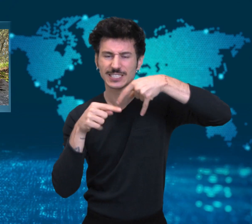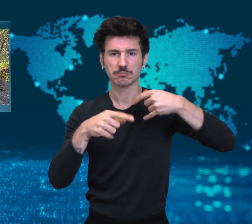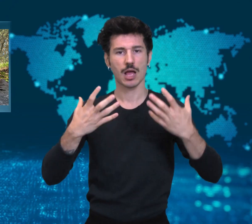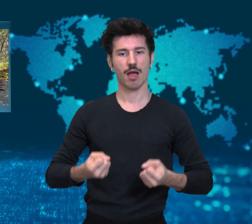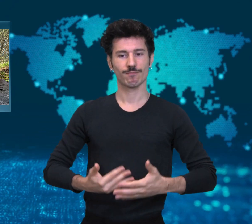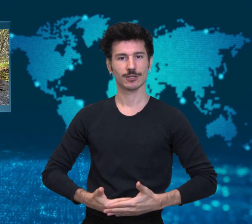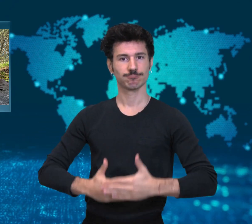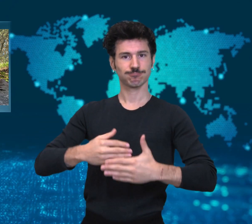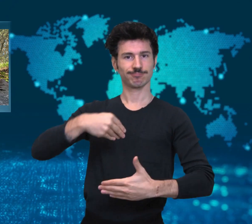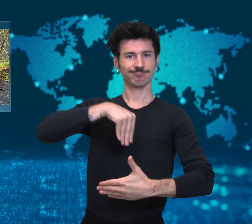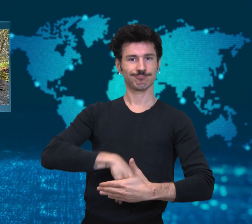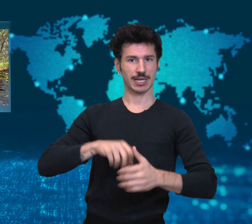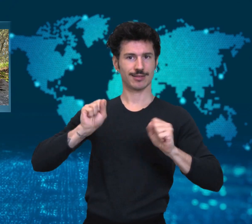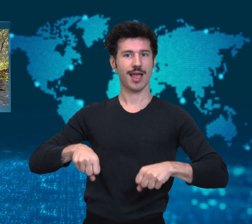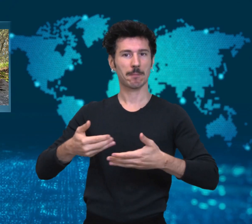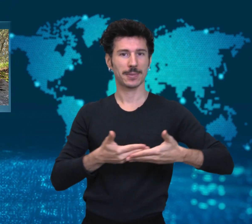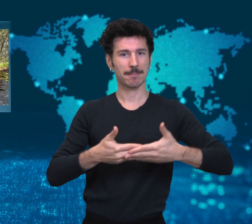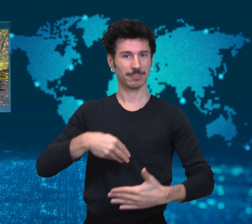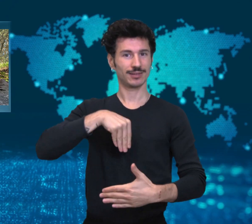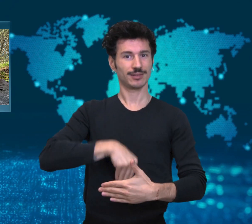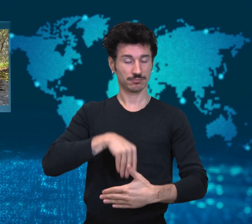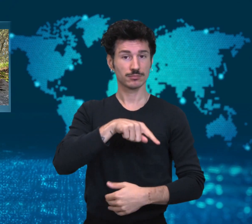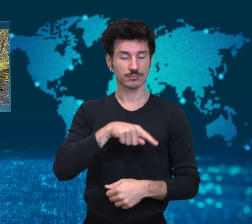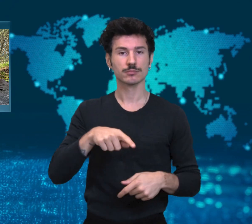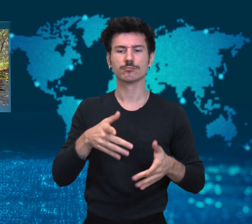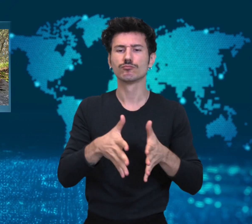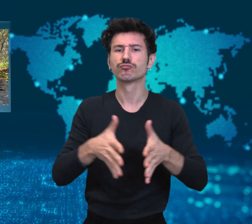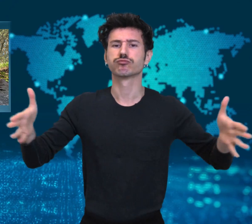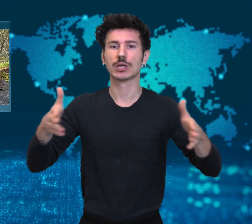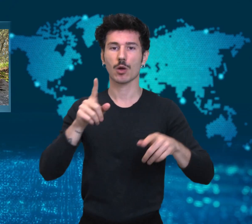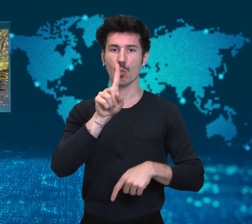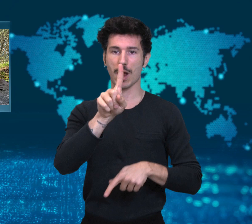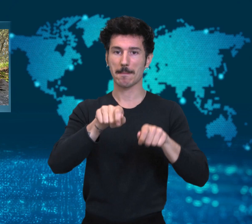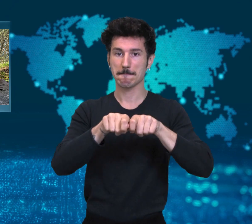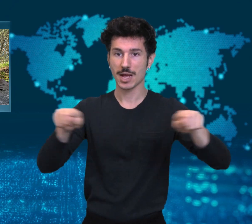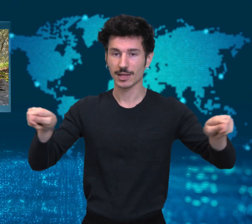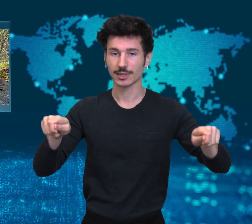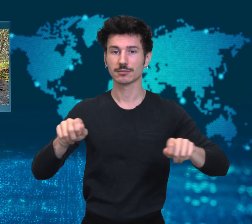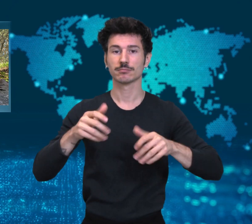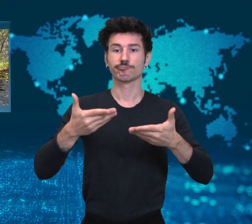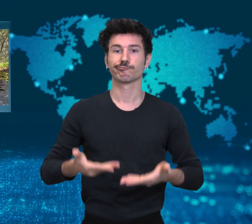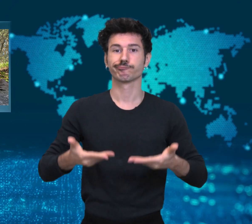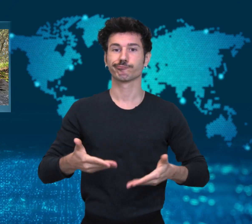The Tasmanian devil is a marsupial that can measure